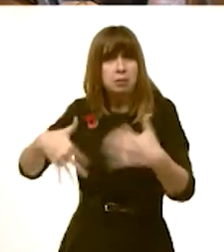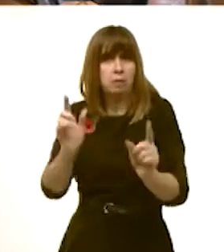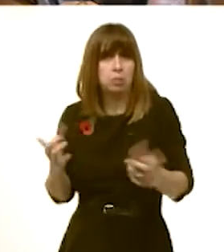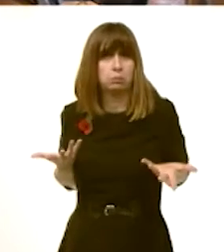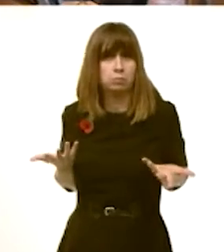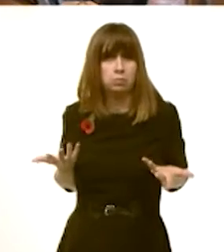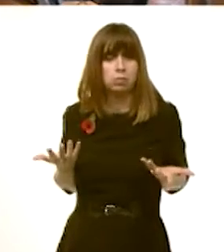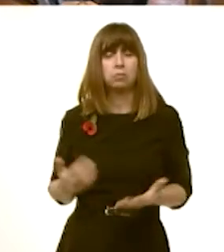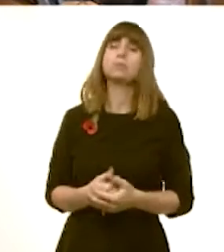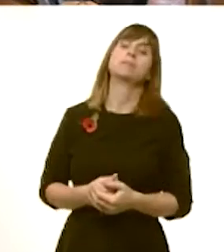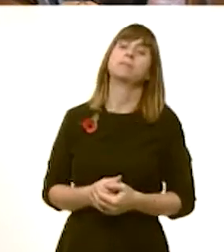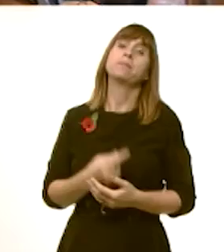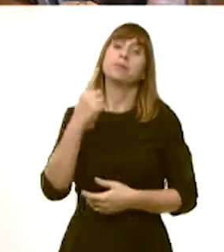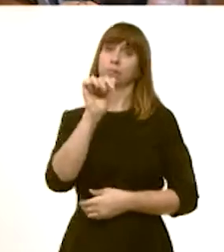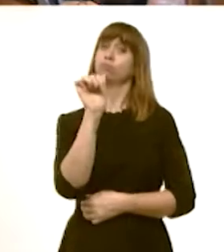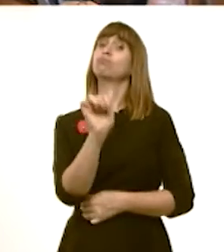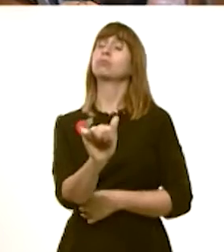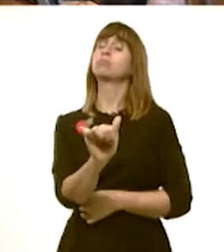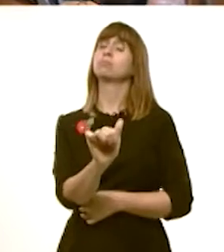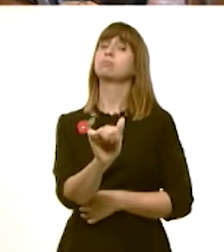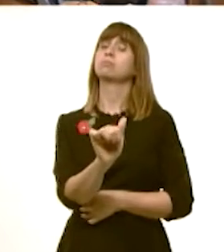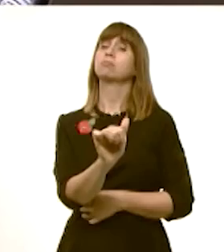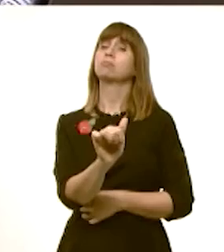Carwyn Jones: I think itís right to say that, if the litigation goes against Aberthaw, it